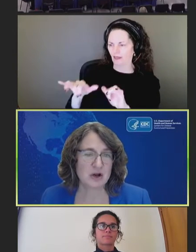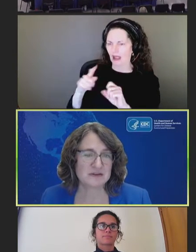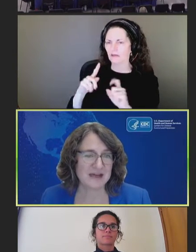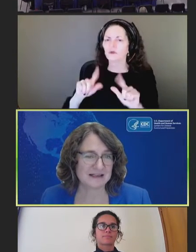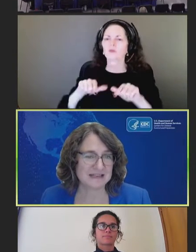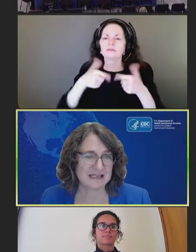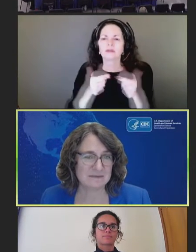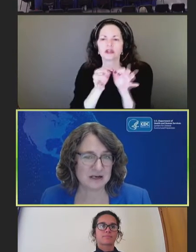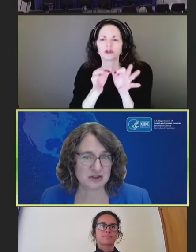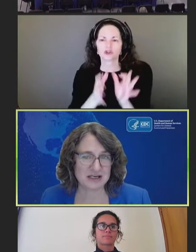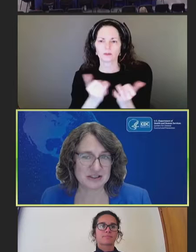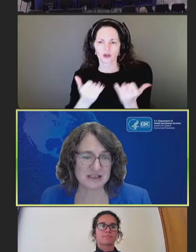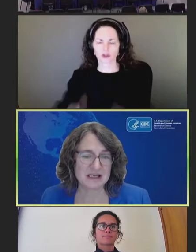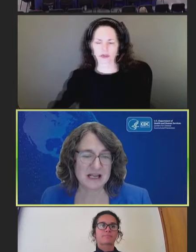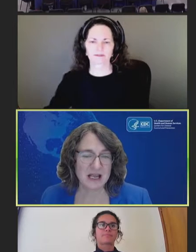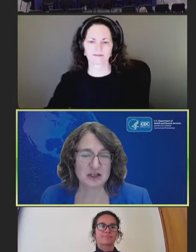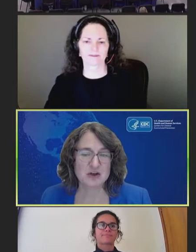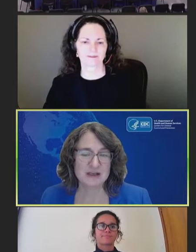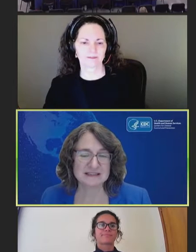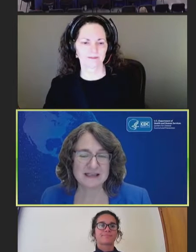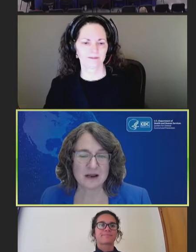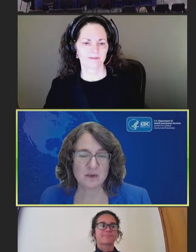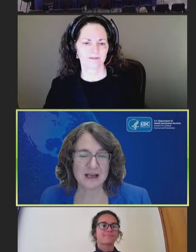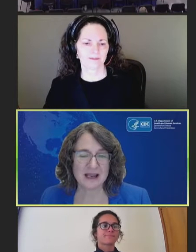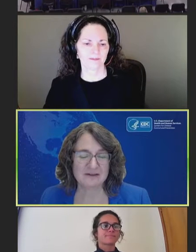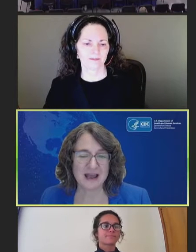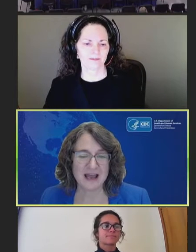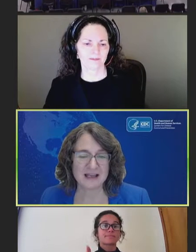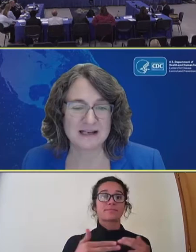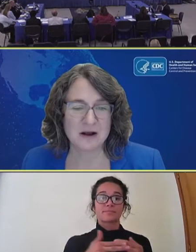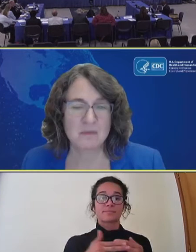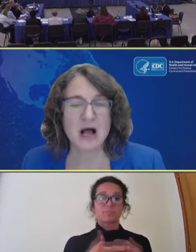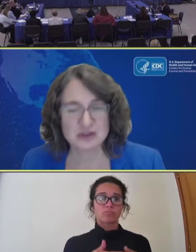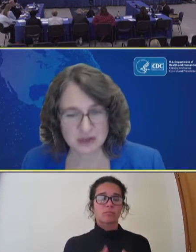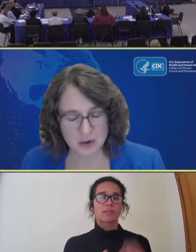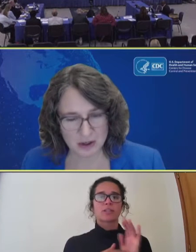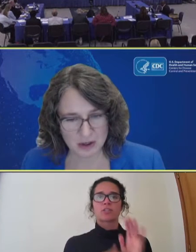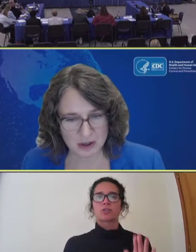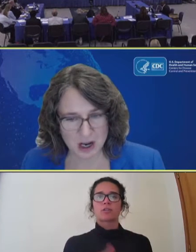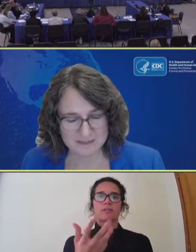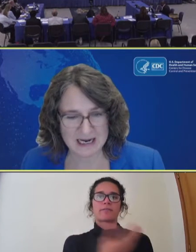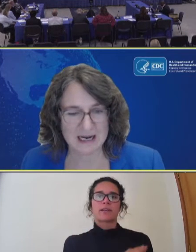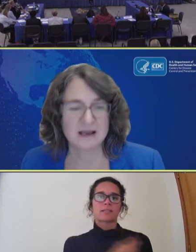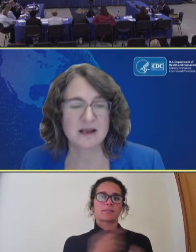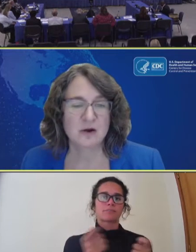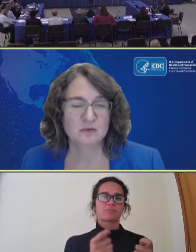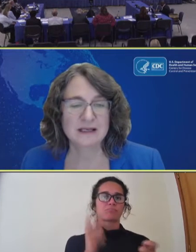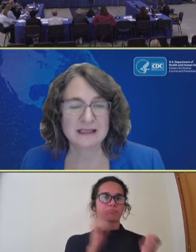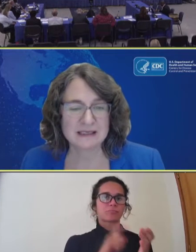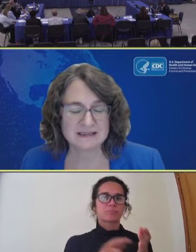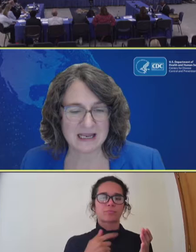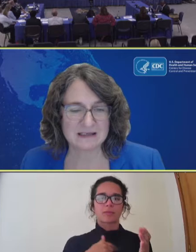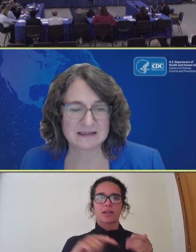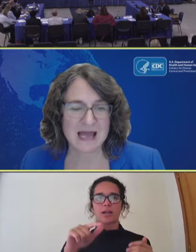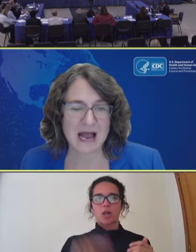shows vaccine administration. And you can see that we have had a much lower uptake really since the